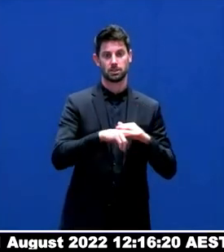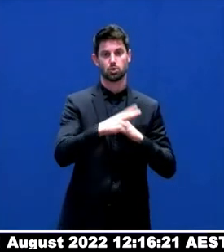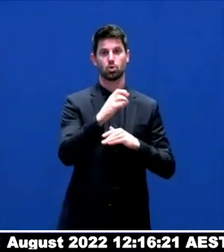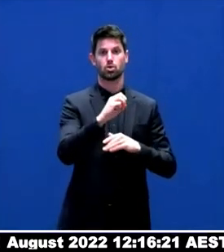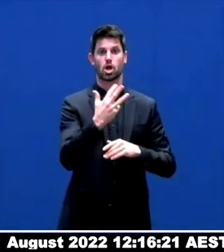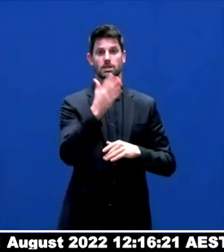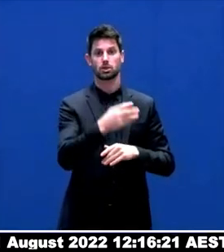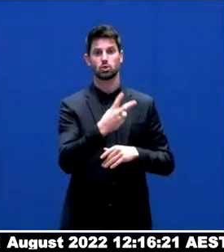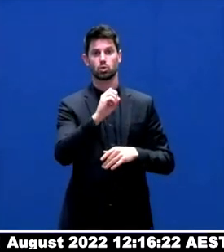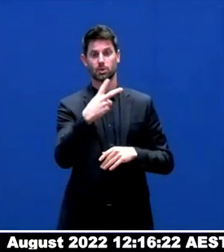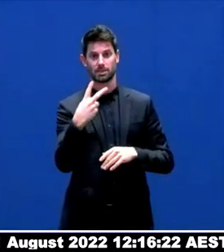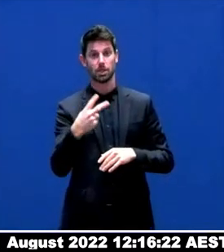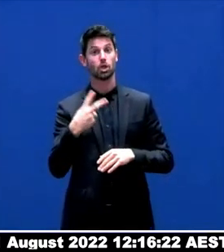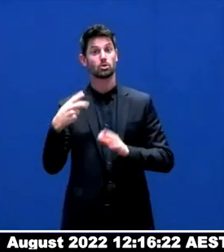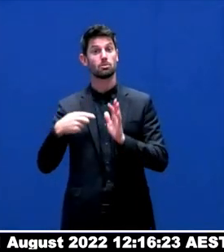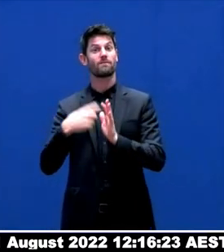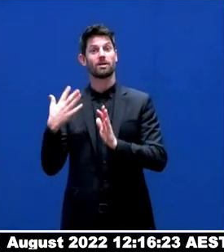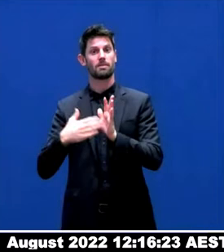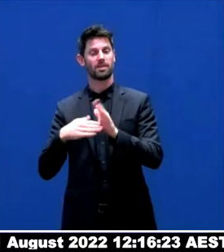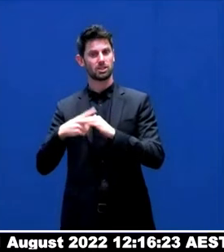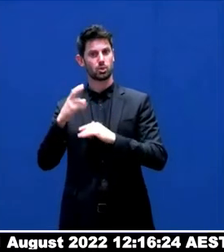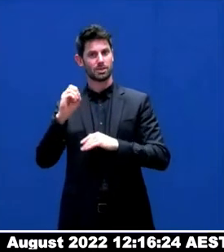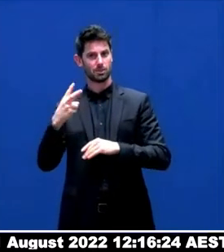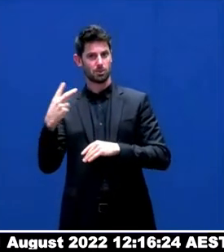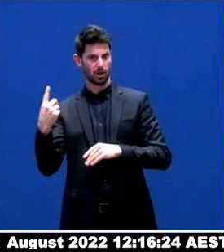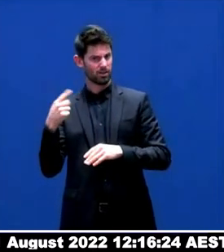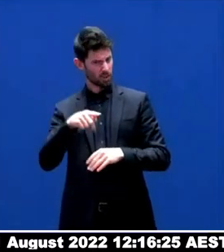half months in 2020/2021. That seems to be quite quick, two and a half months.